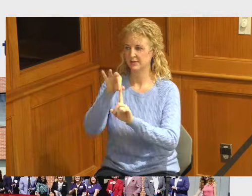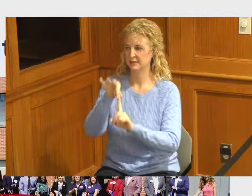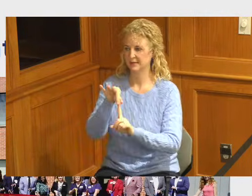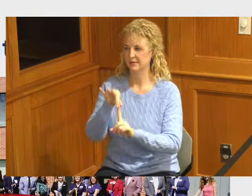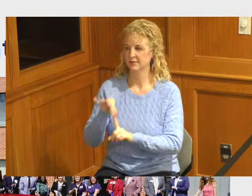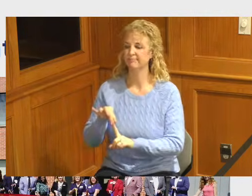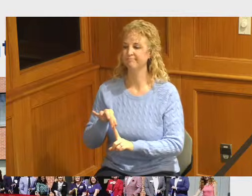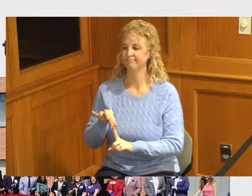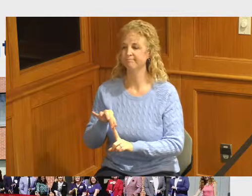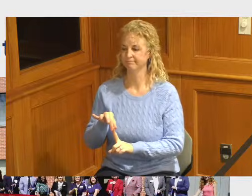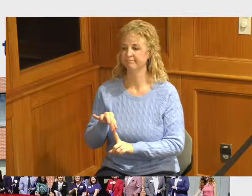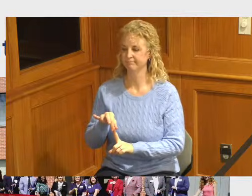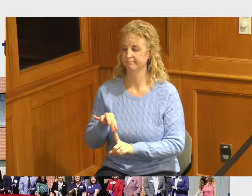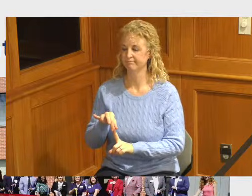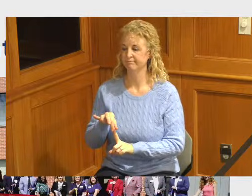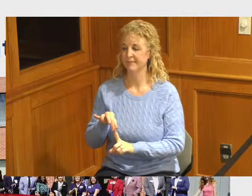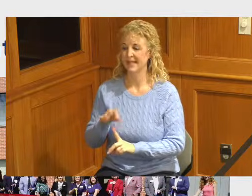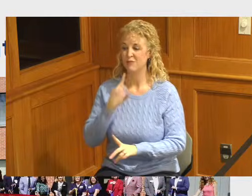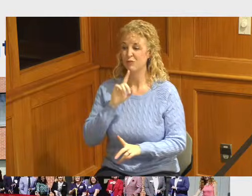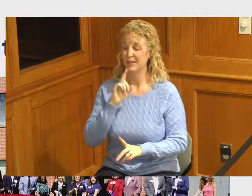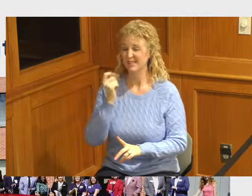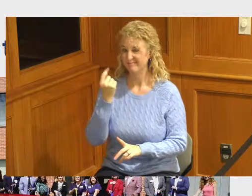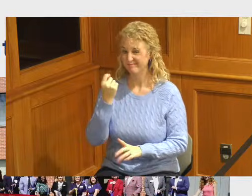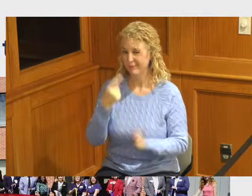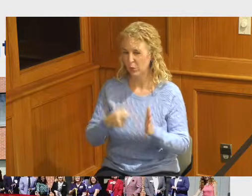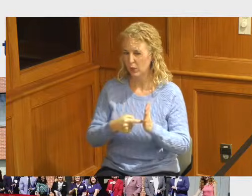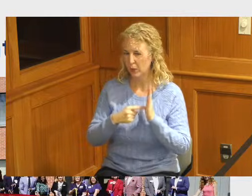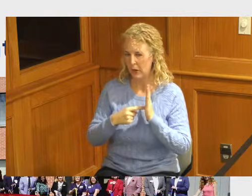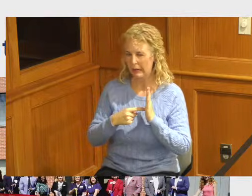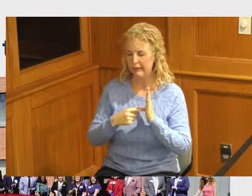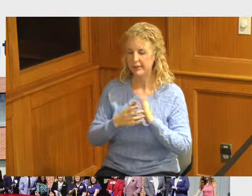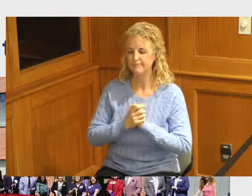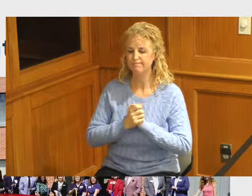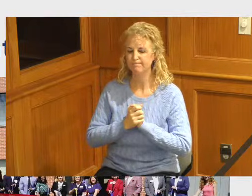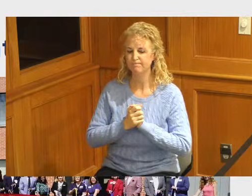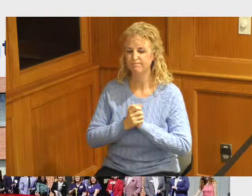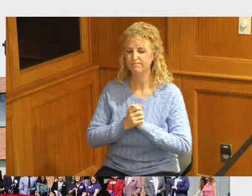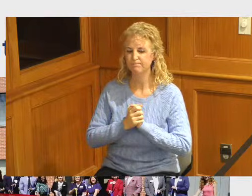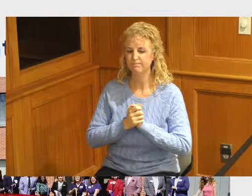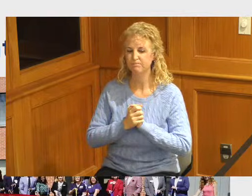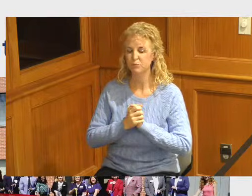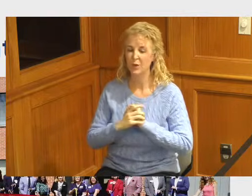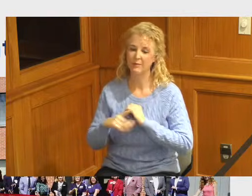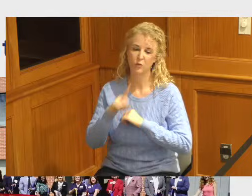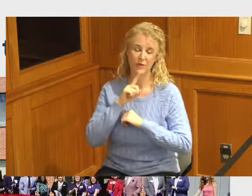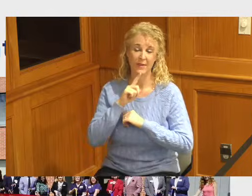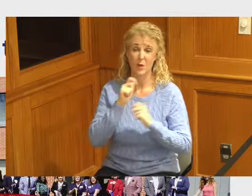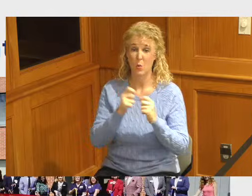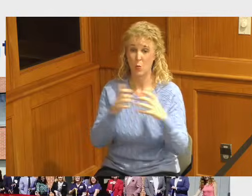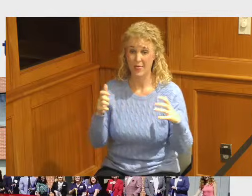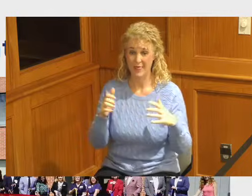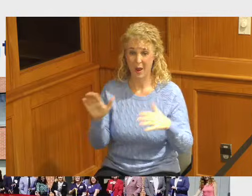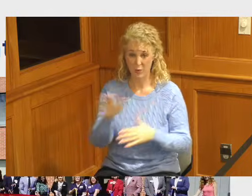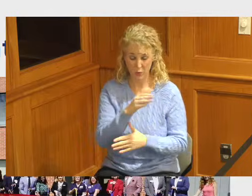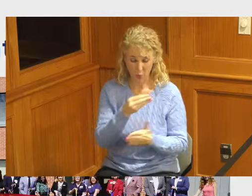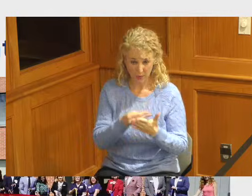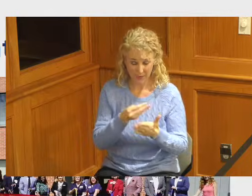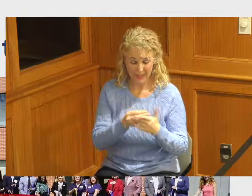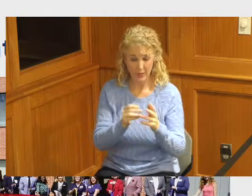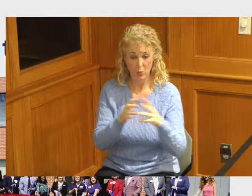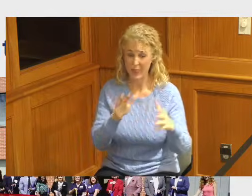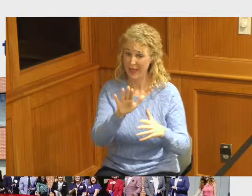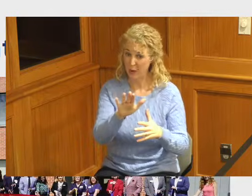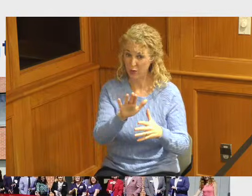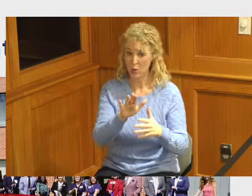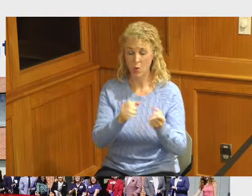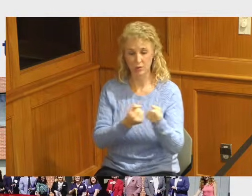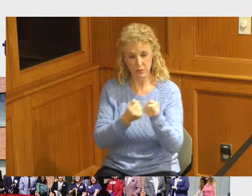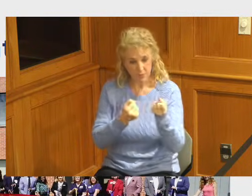and required not just it would not have happened but for this investment from the county but it